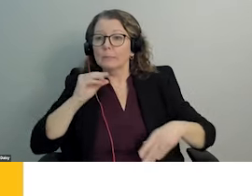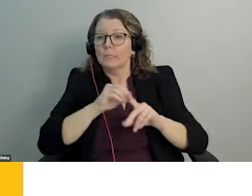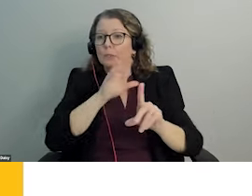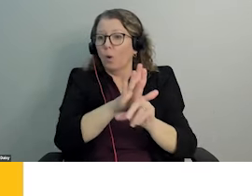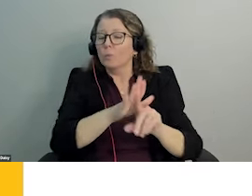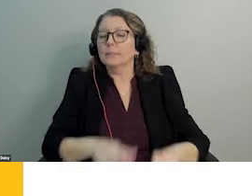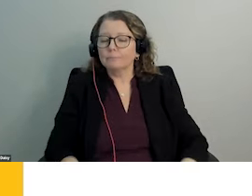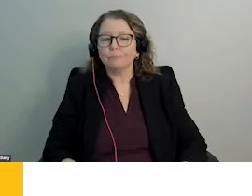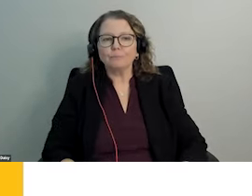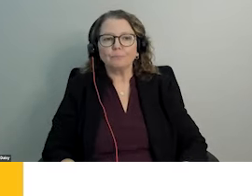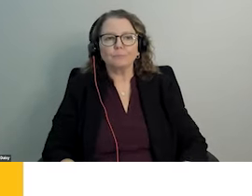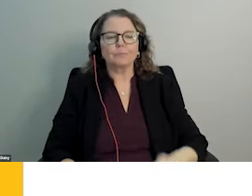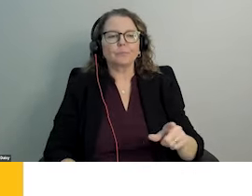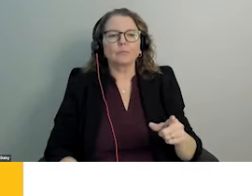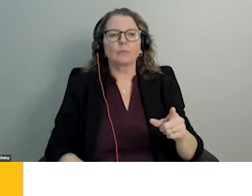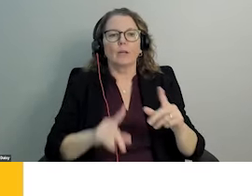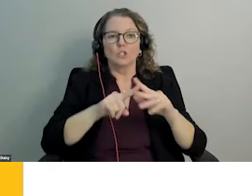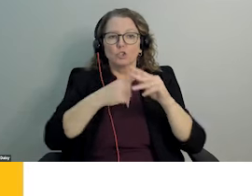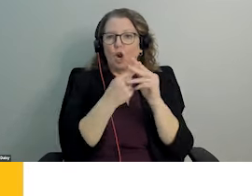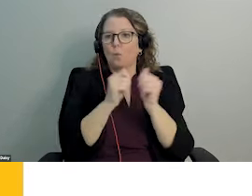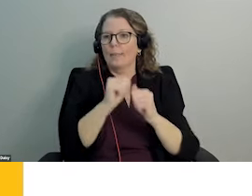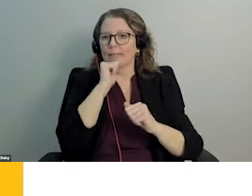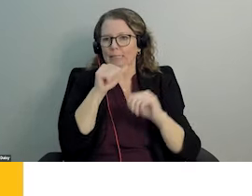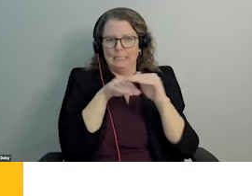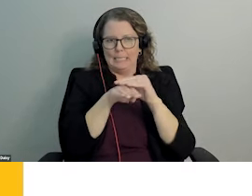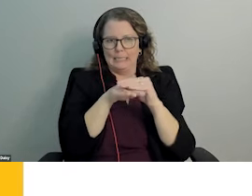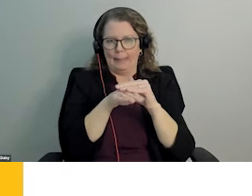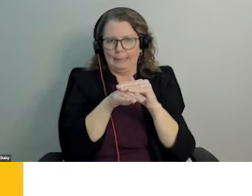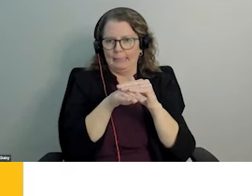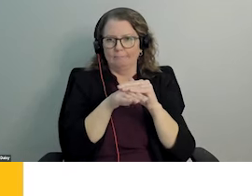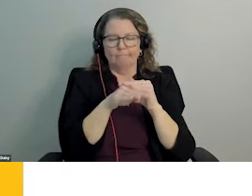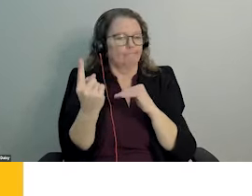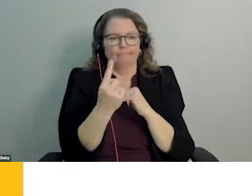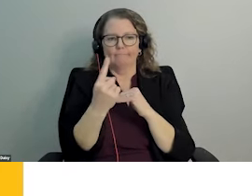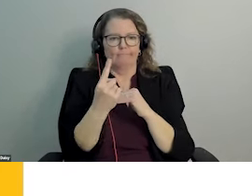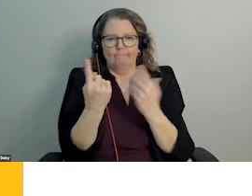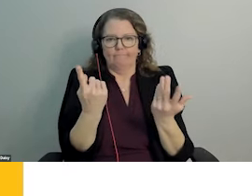And so you have this inaccessibility cycle. If something's not accessible,